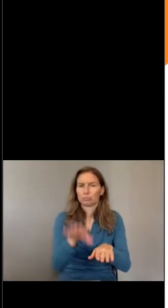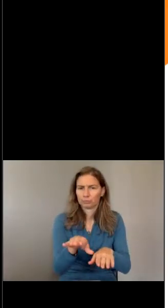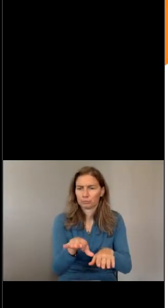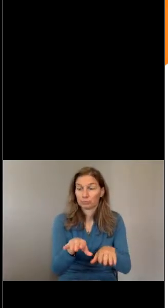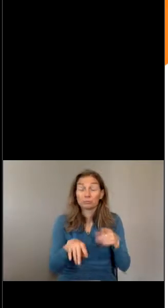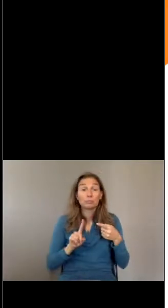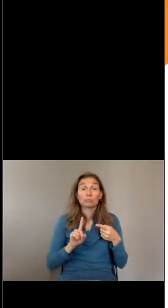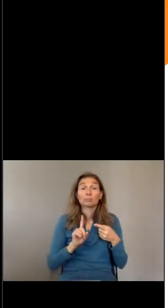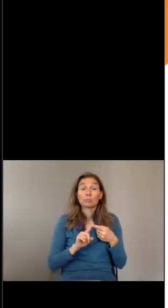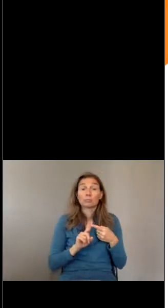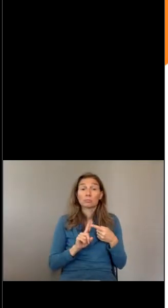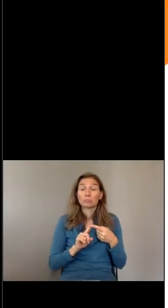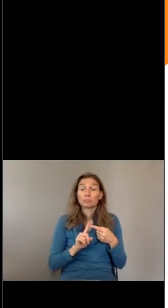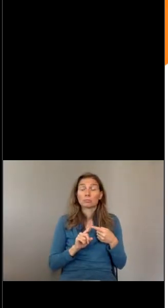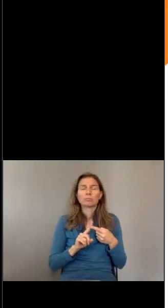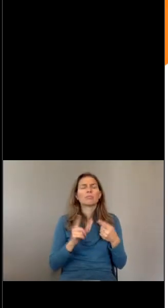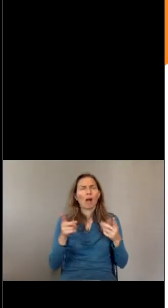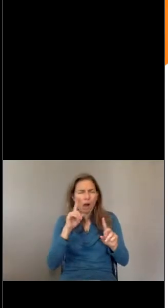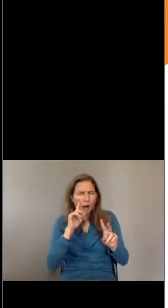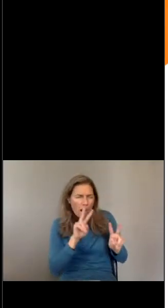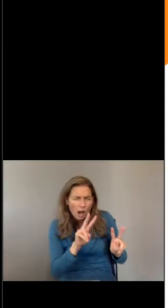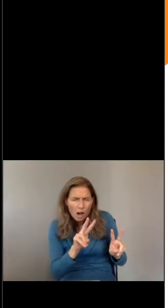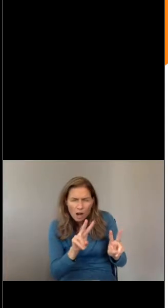of a practical and solid methodology for defining